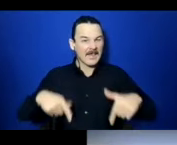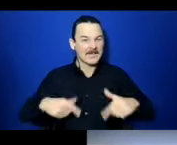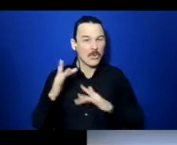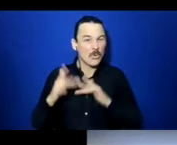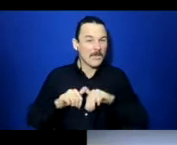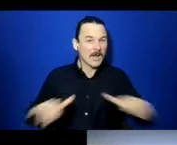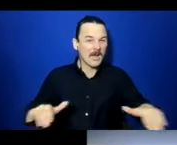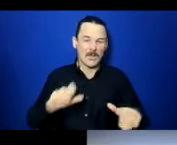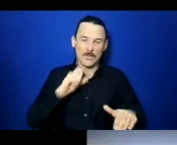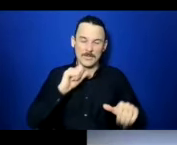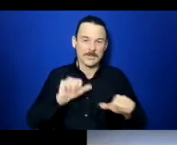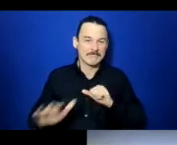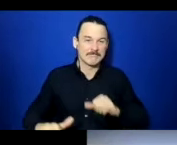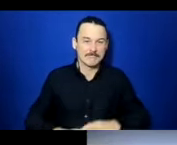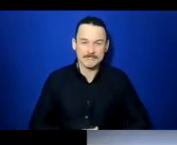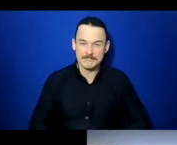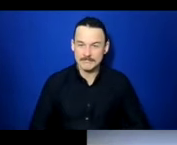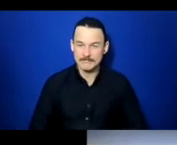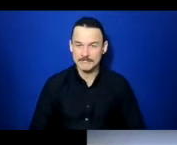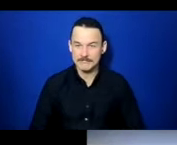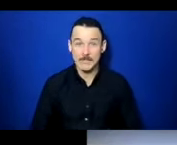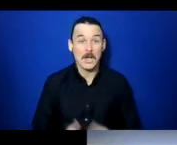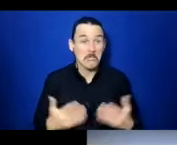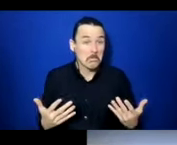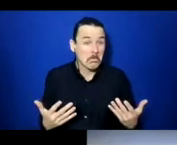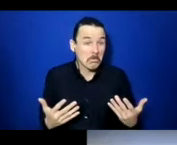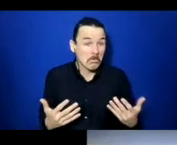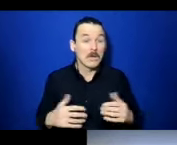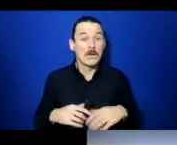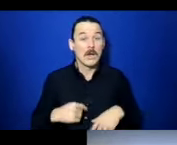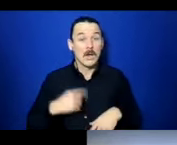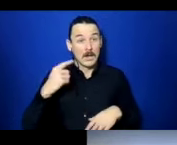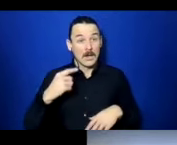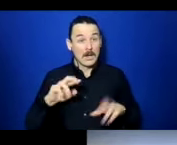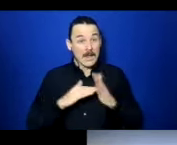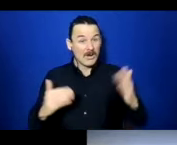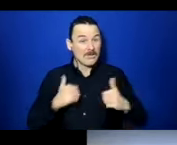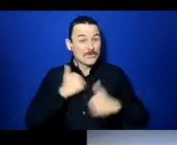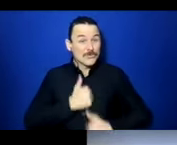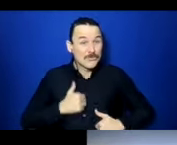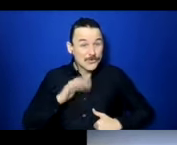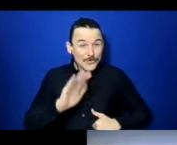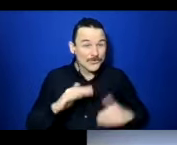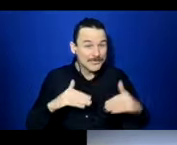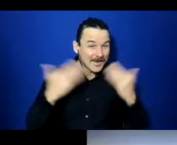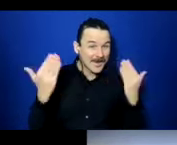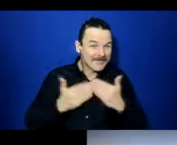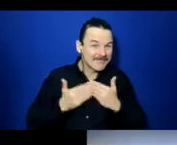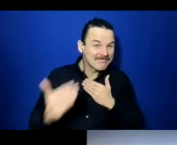[Pete] Other than that, enjoy the rest of your rest of your day or evening or morning, wherever